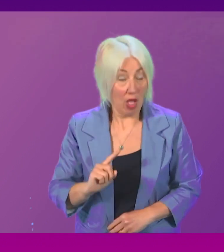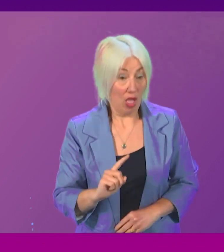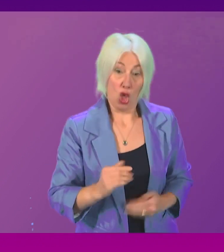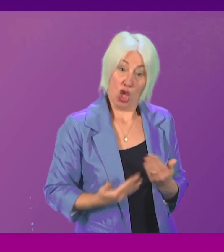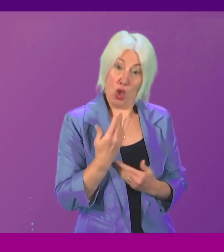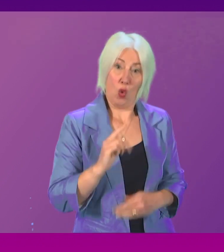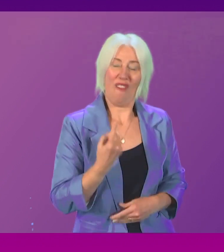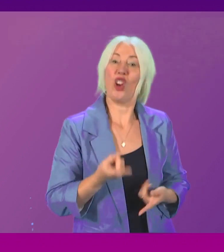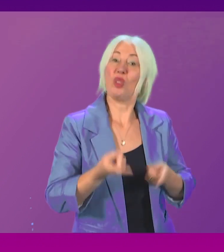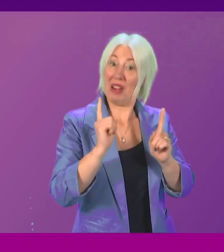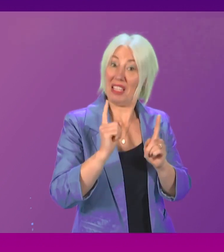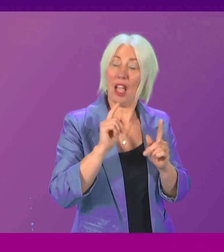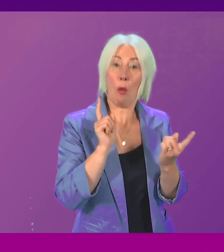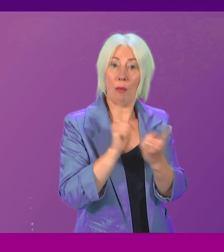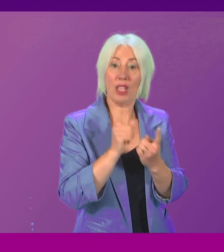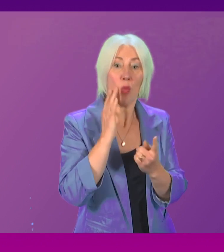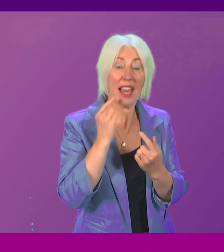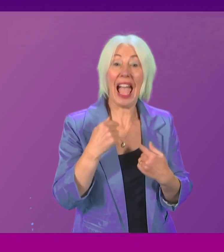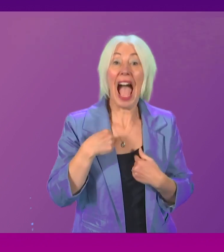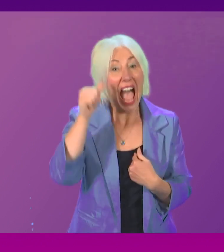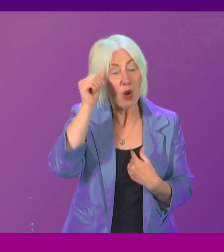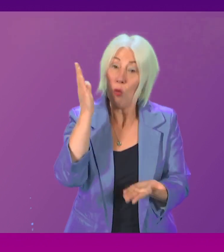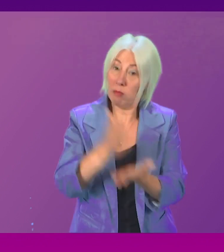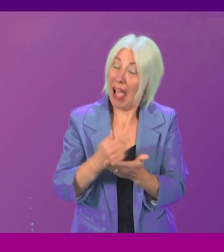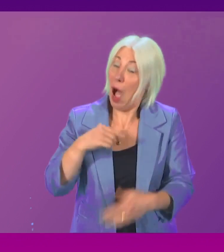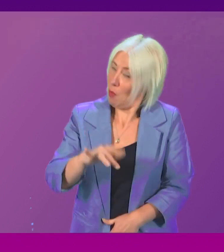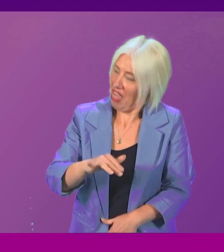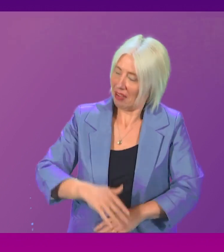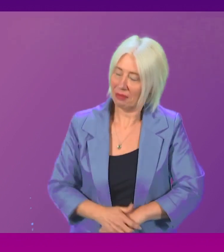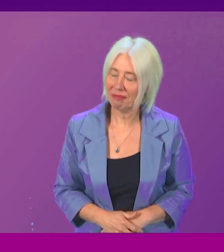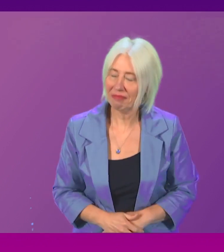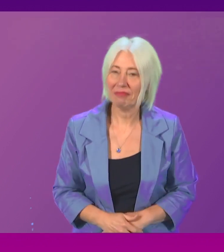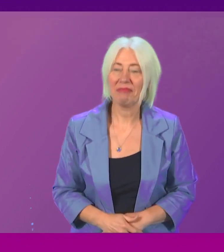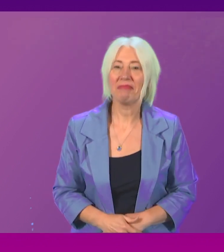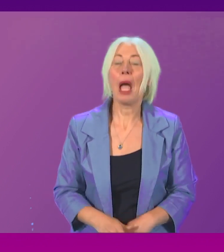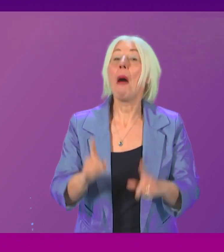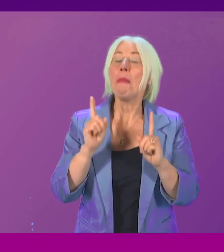The only thing I know for certain is that I will not be in attendance.